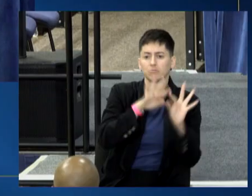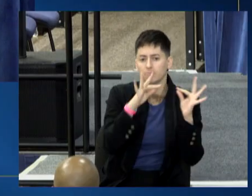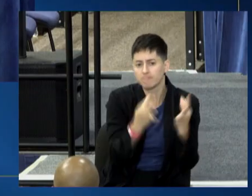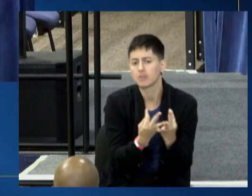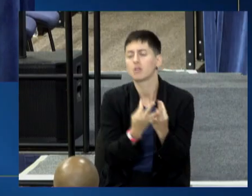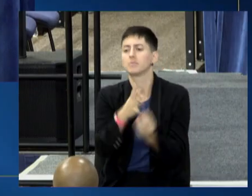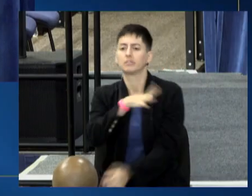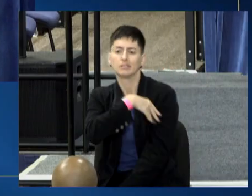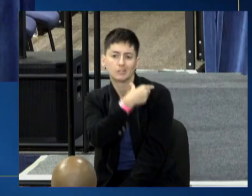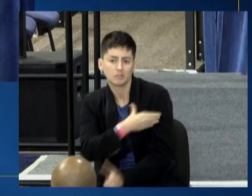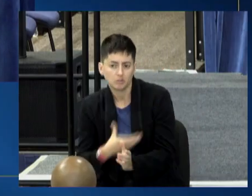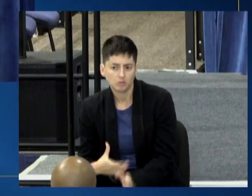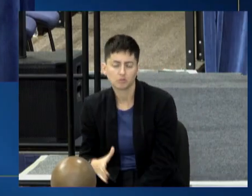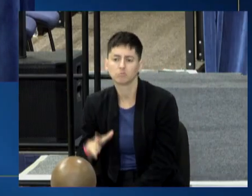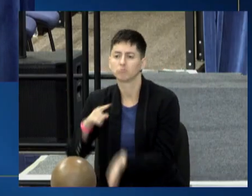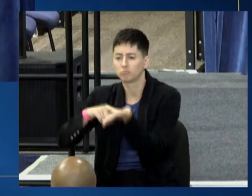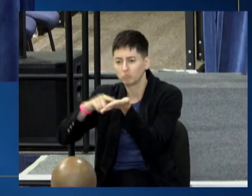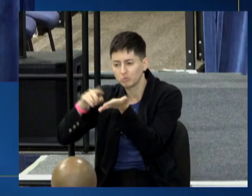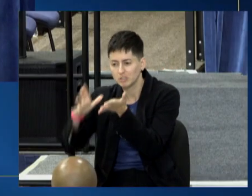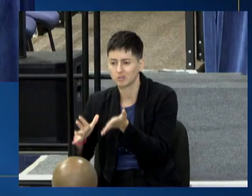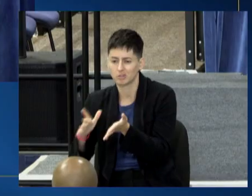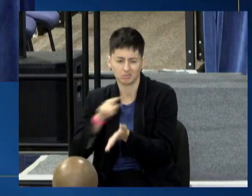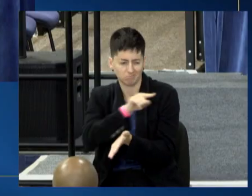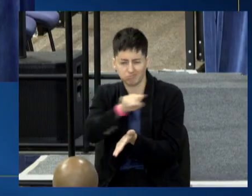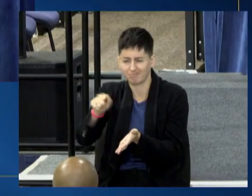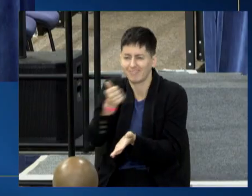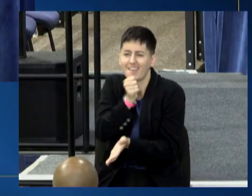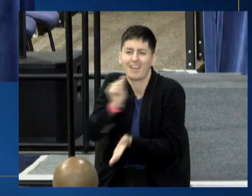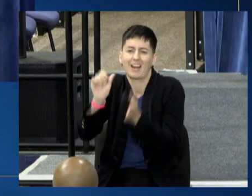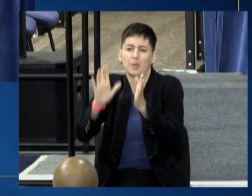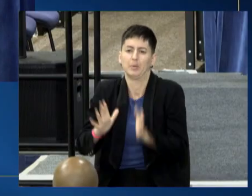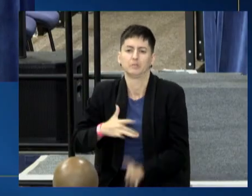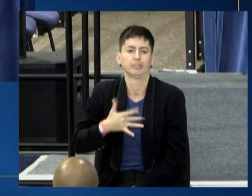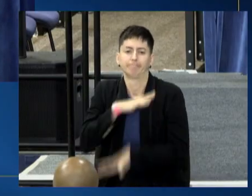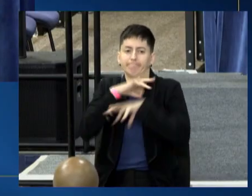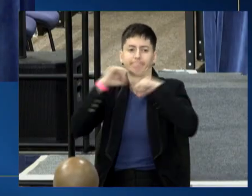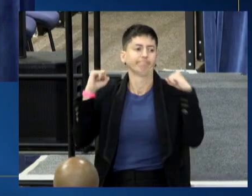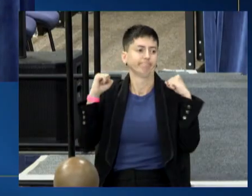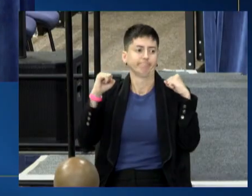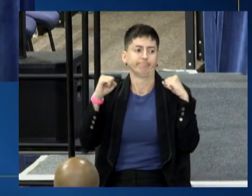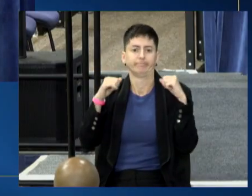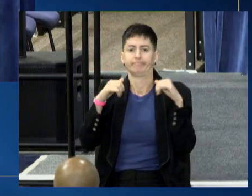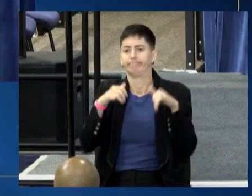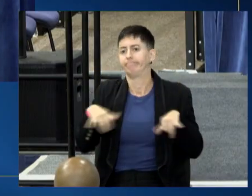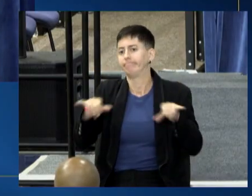And anyone else who's fed up with the status quo and is desperate to leverage that technology and